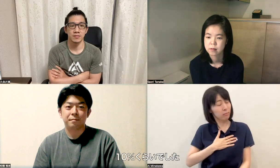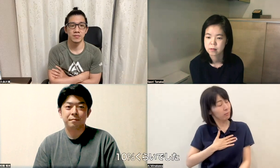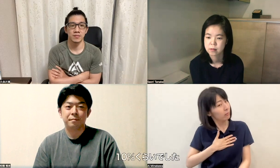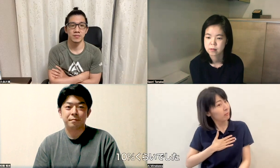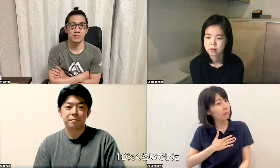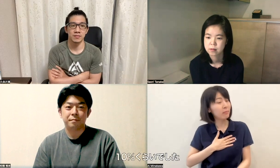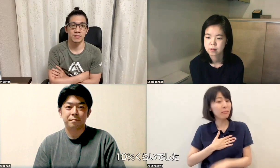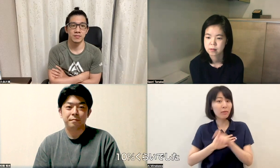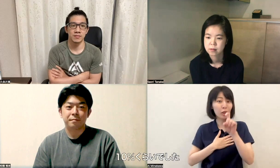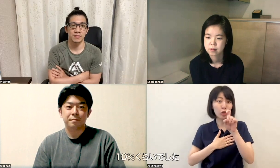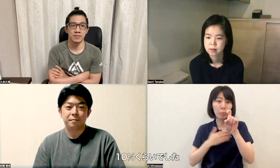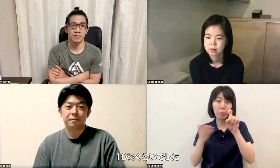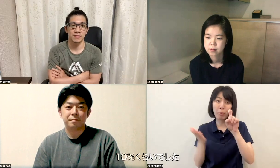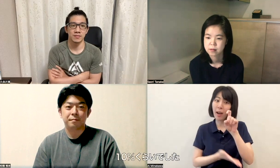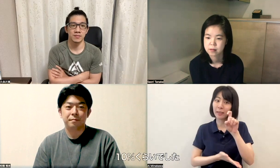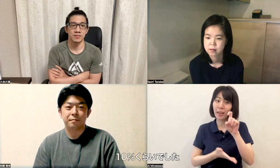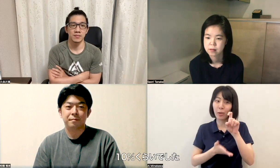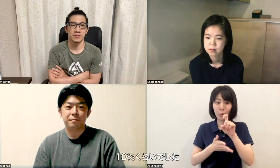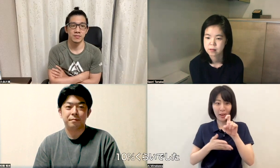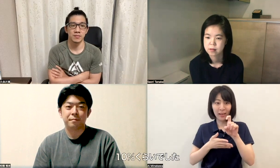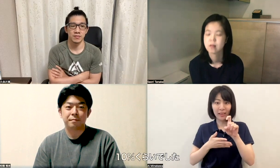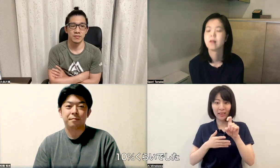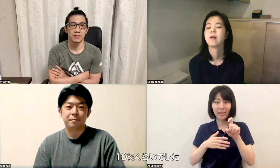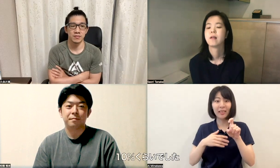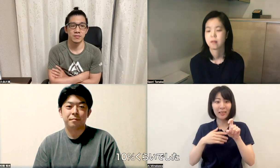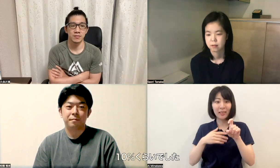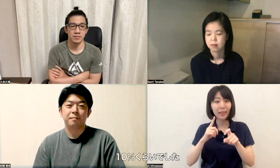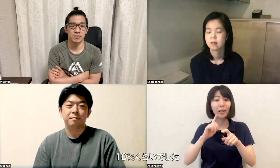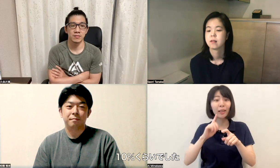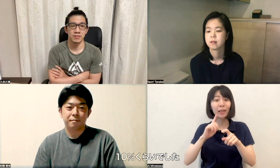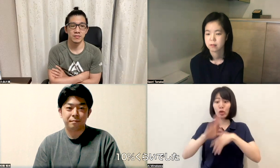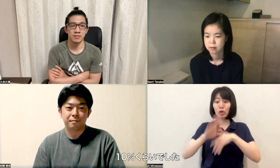I could only understand about 10% of conversations in ASL.